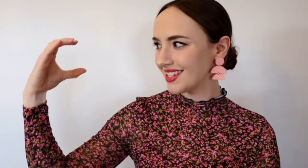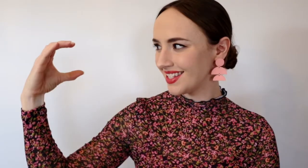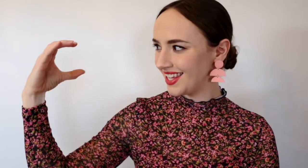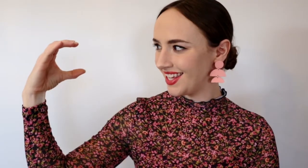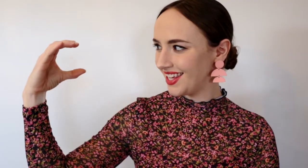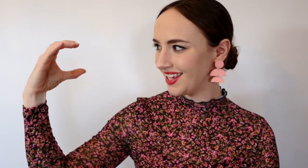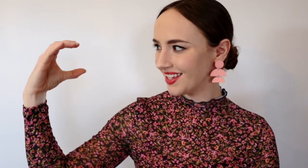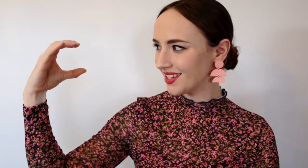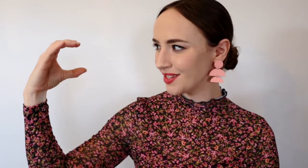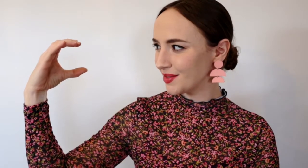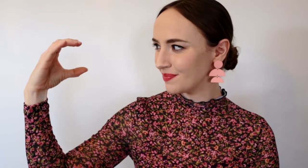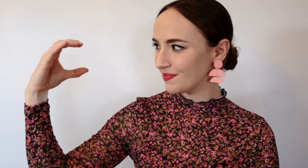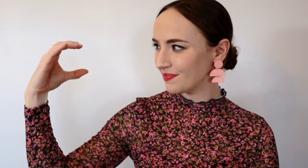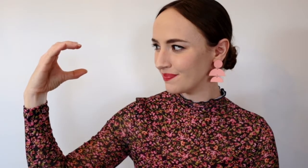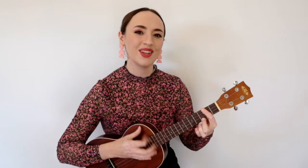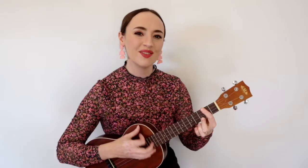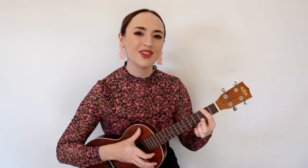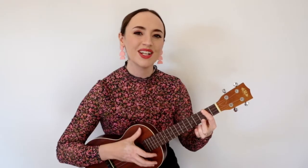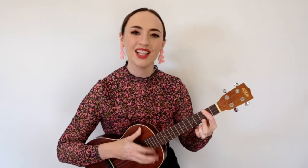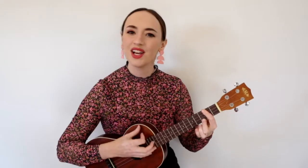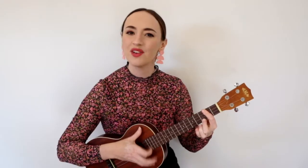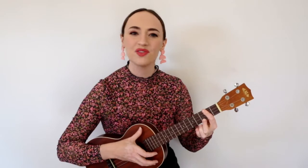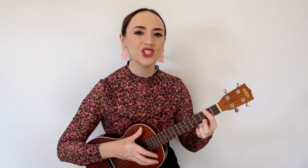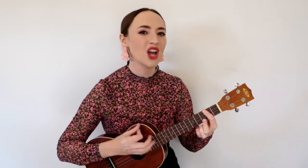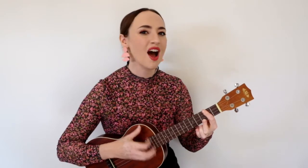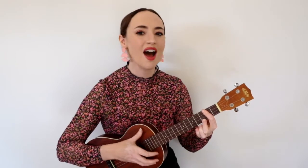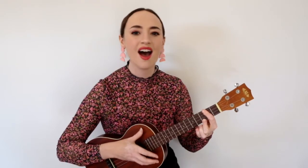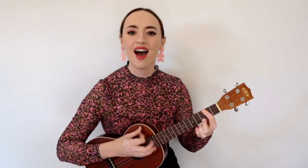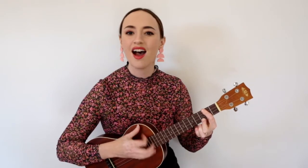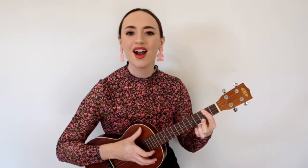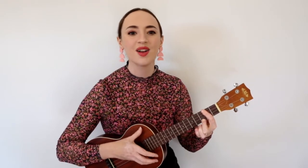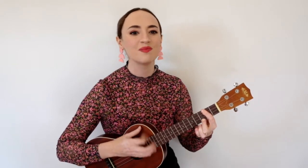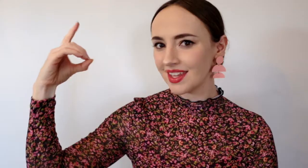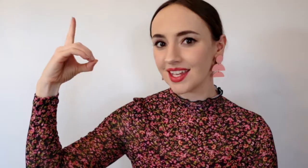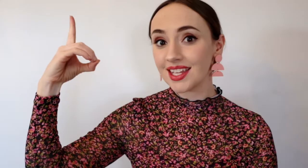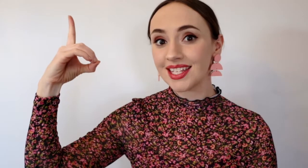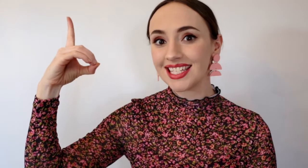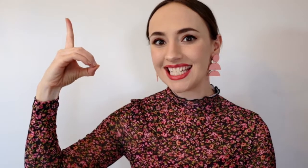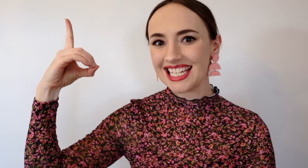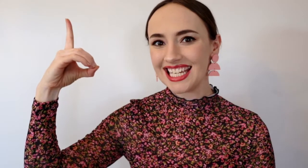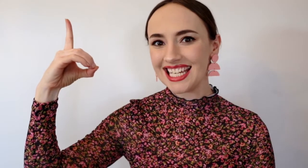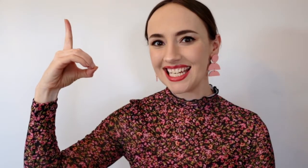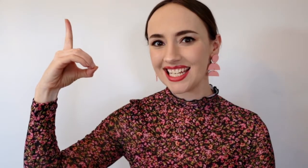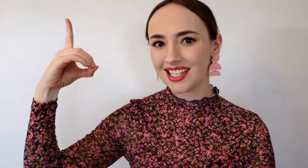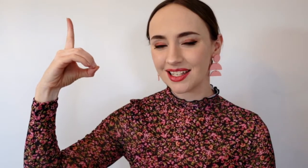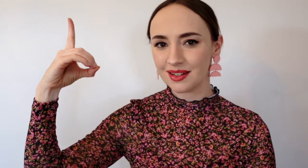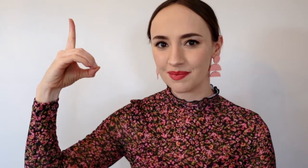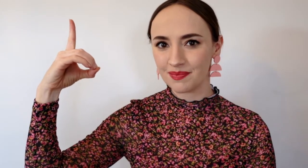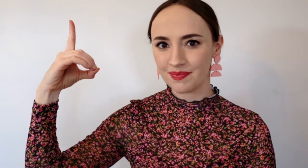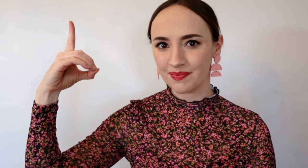C - You're a cutie full of charms. D - You're a darling and